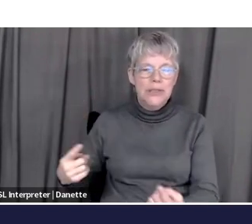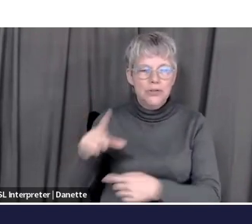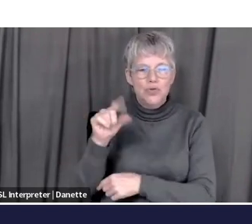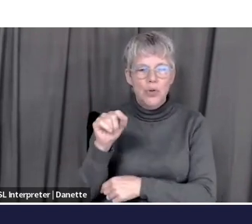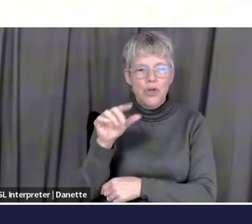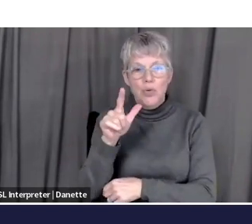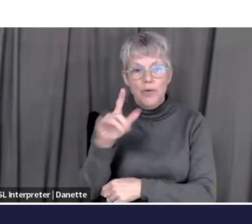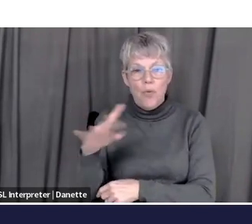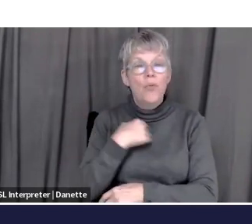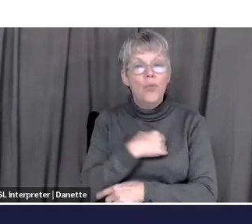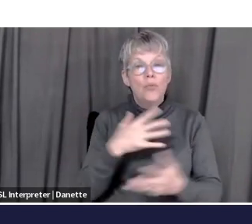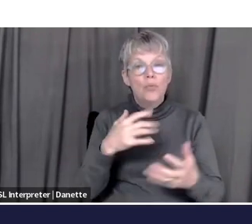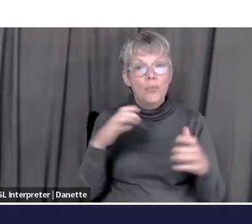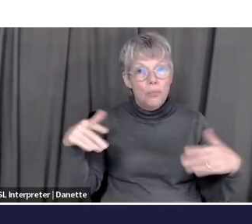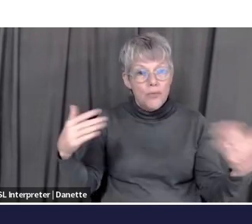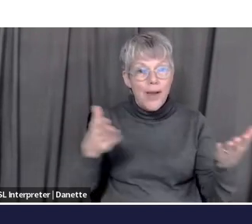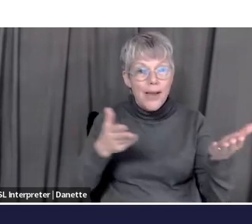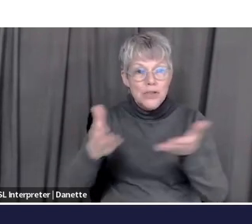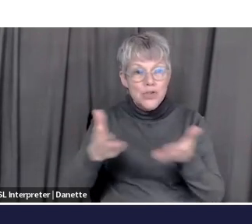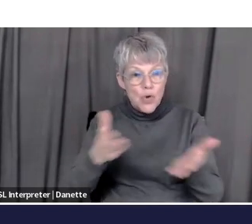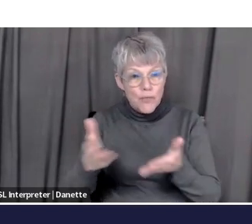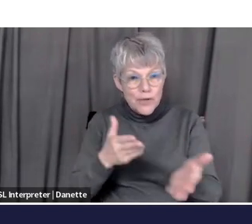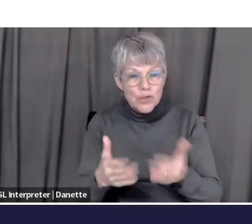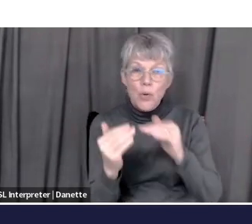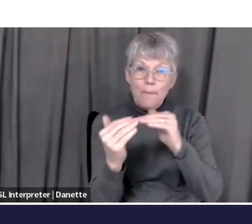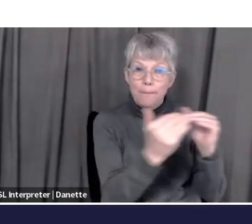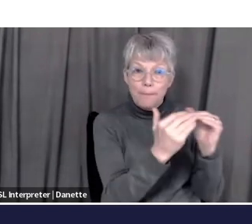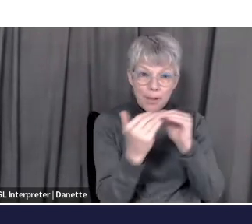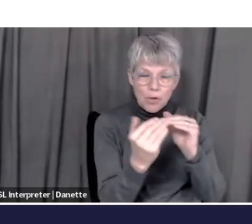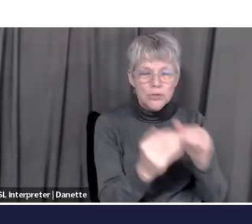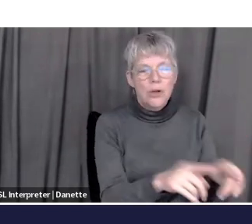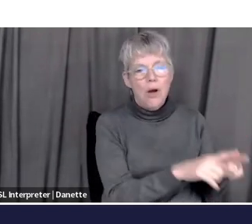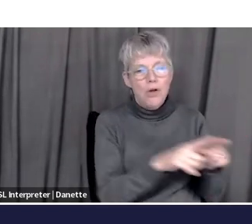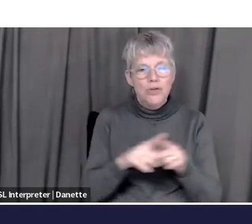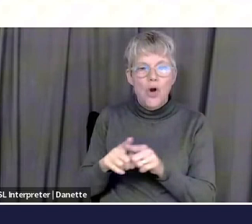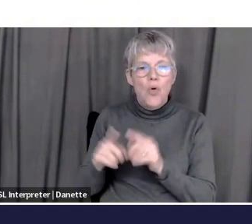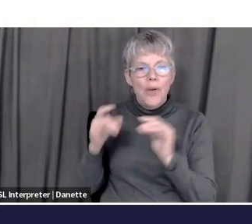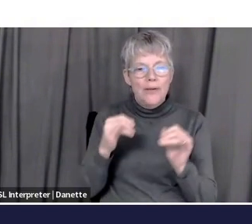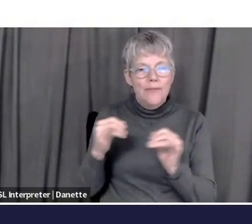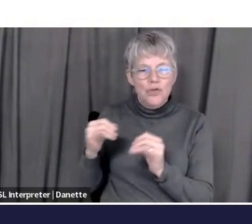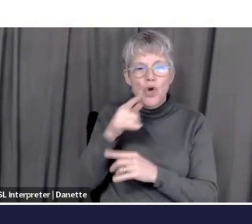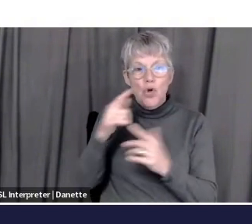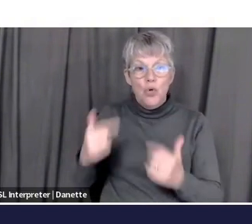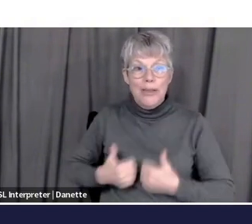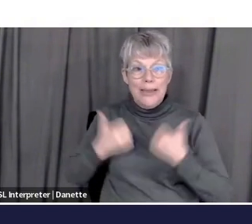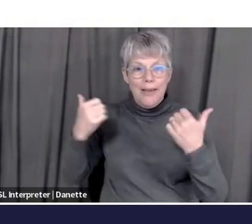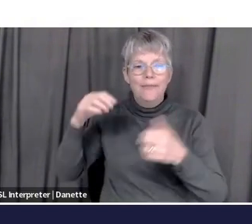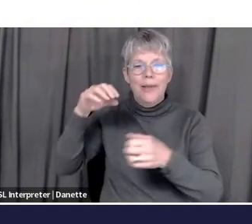We work alongside to ensure that we can provide services to not only peers, but also individuals living in the community.